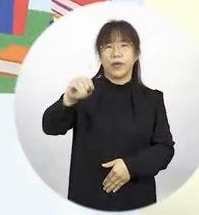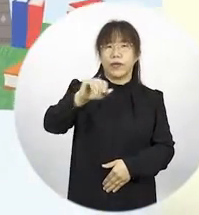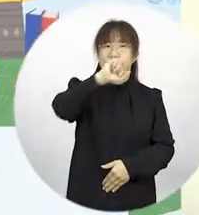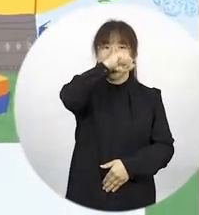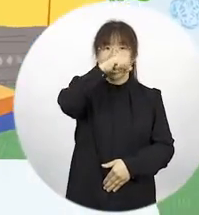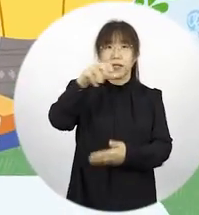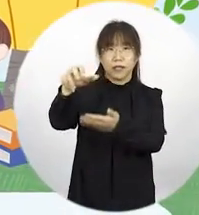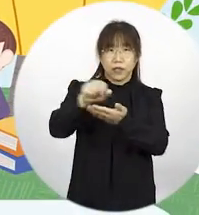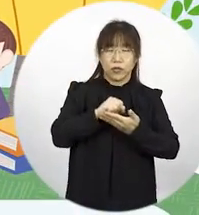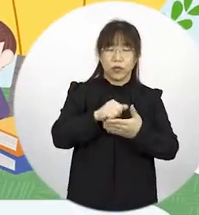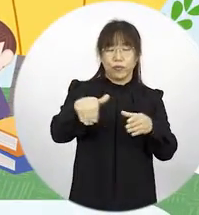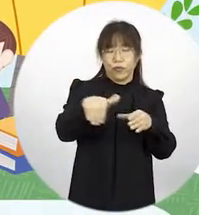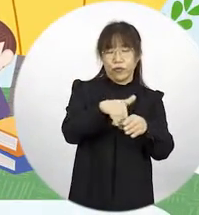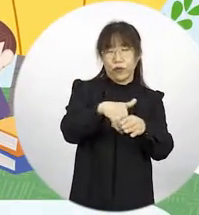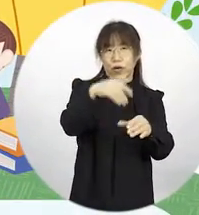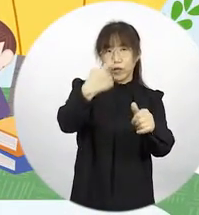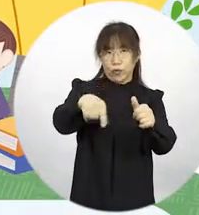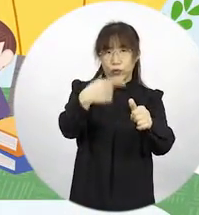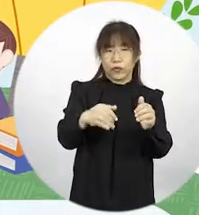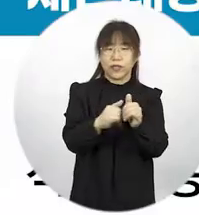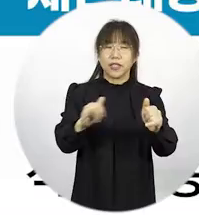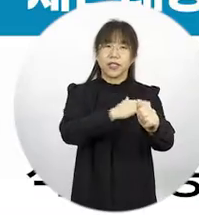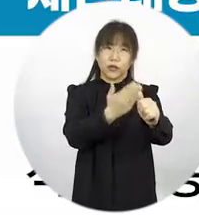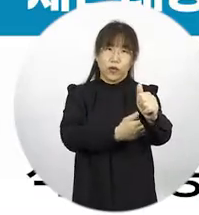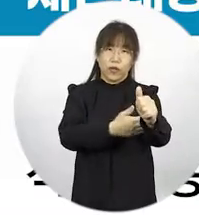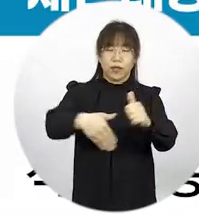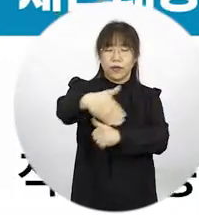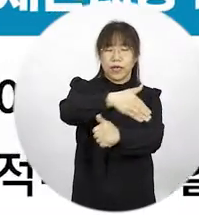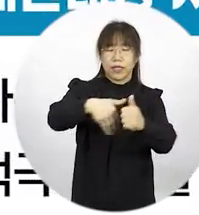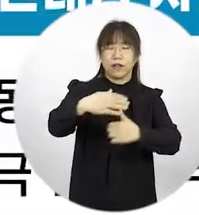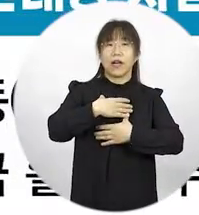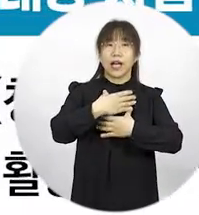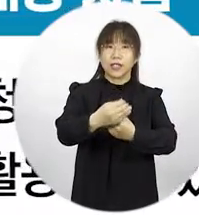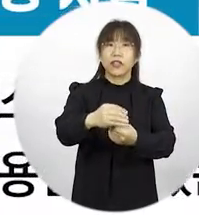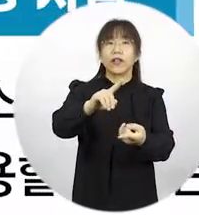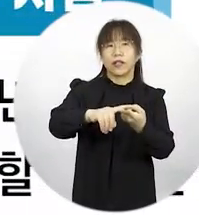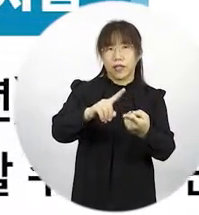throughout the district, such as culture, education, human rights, environment, and safety,